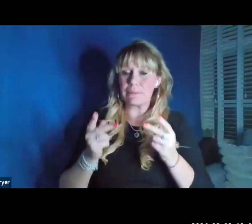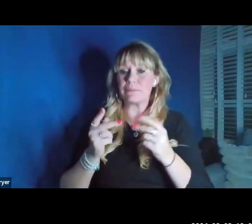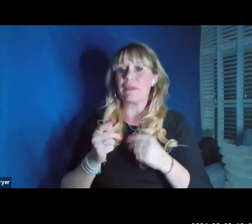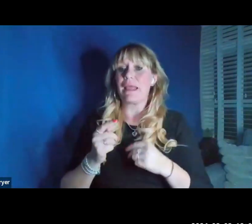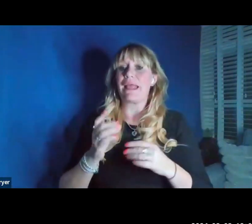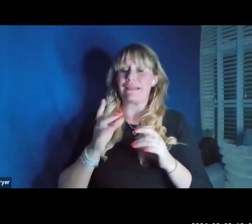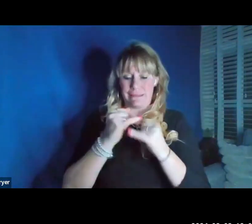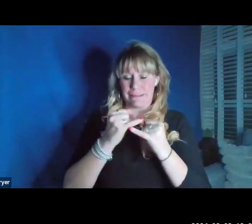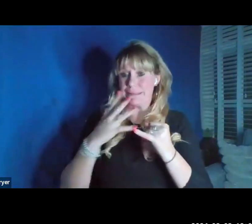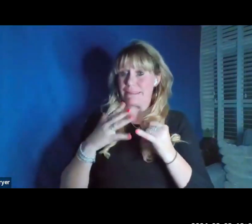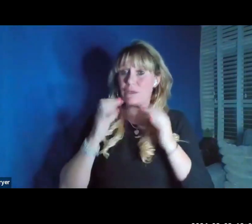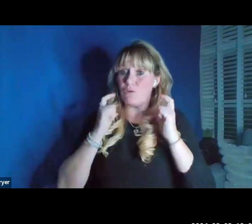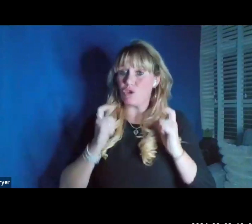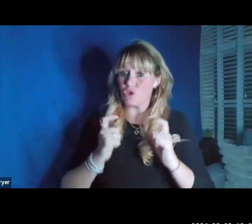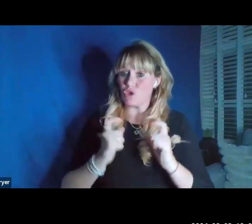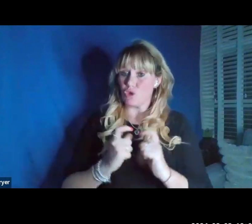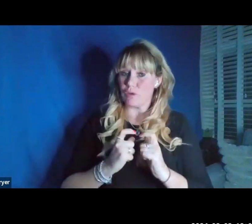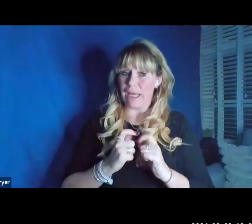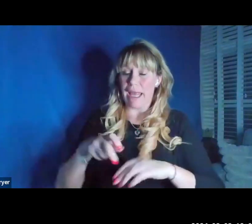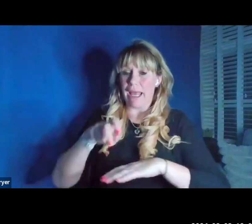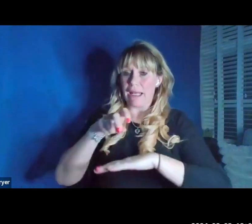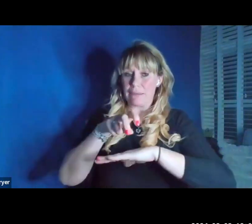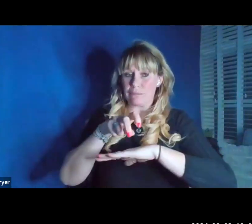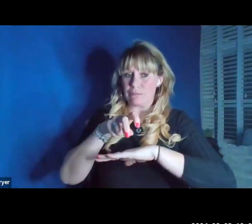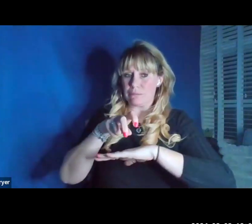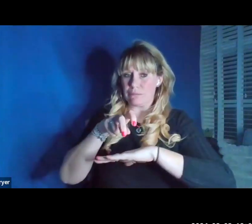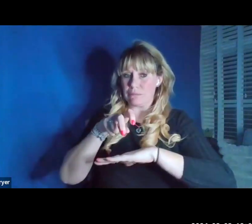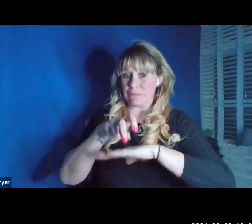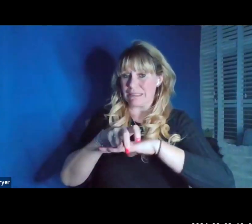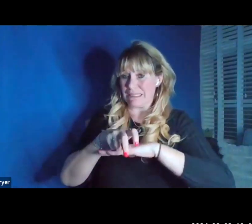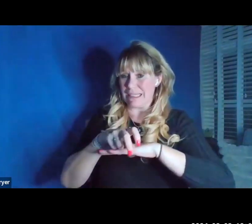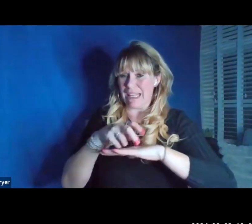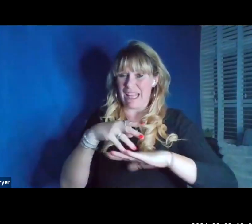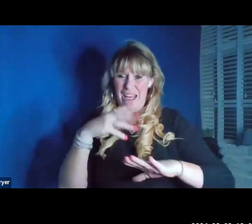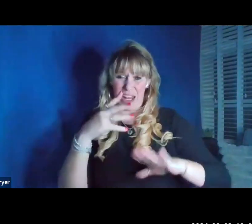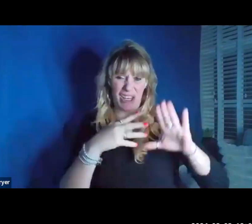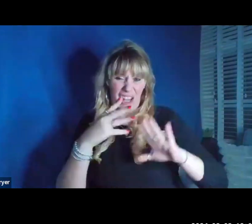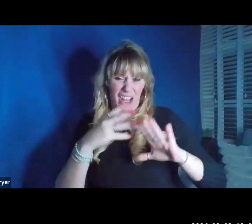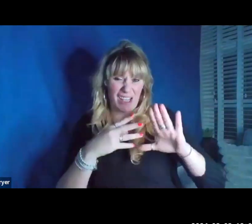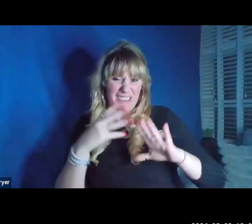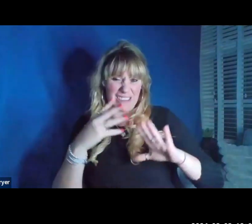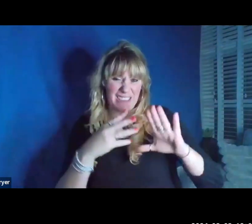I am sitting in a 19th century, 18th century,